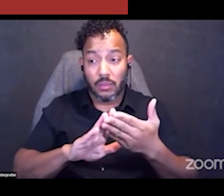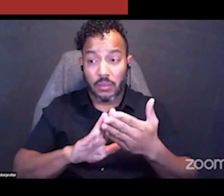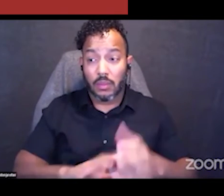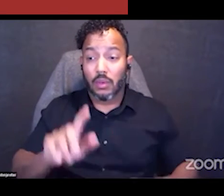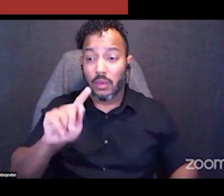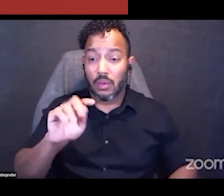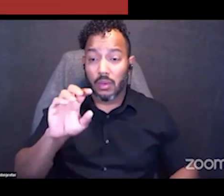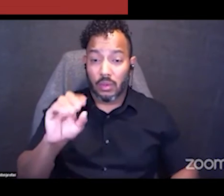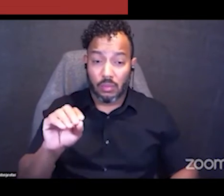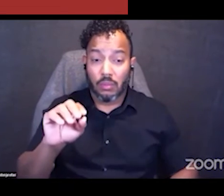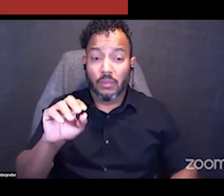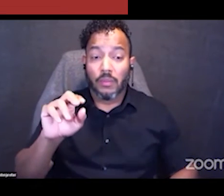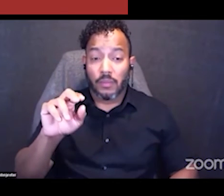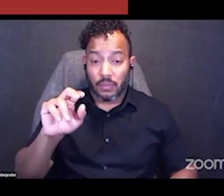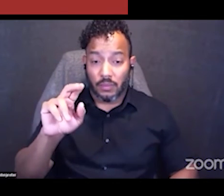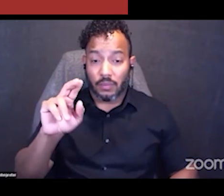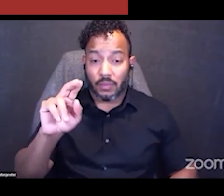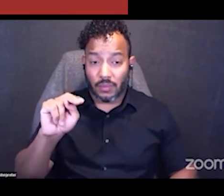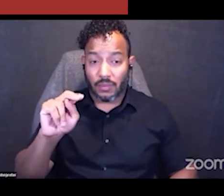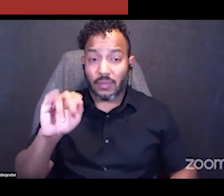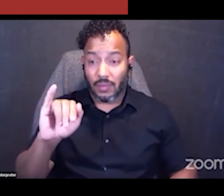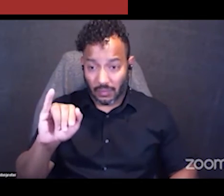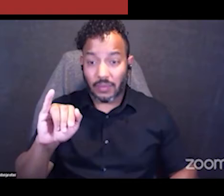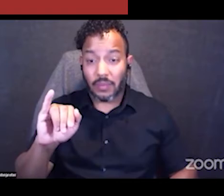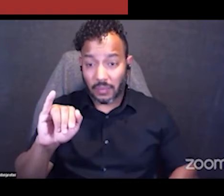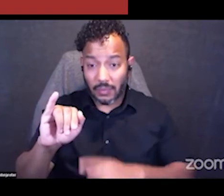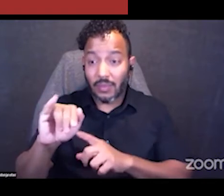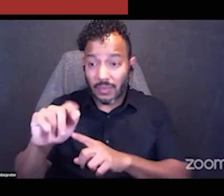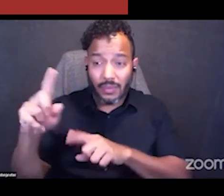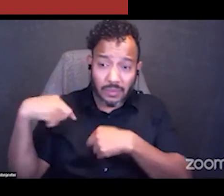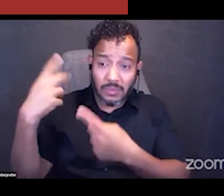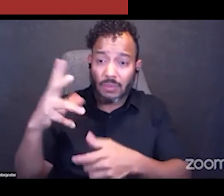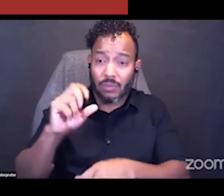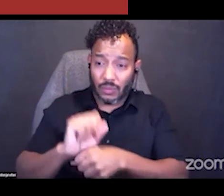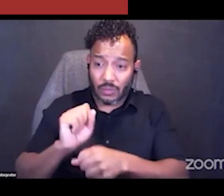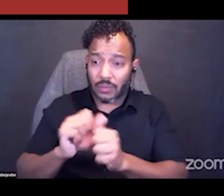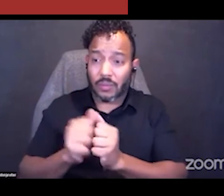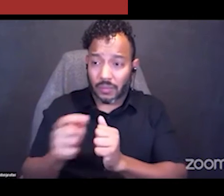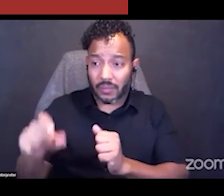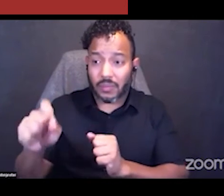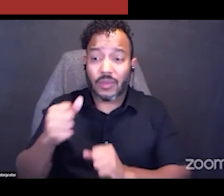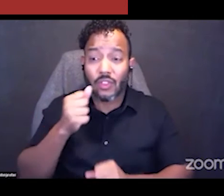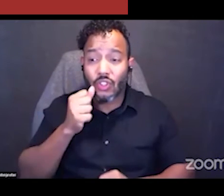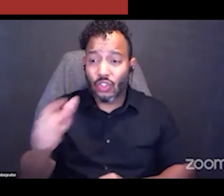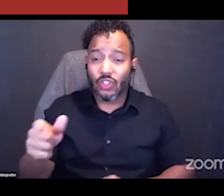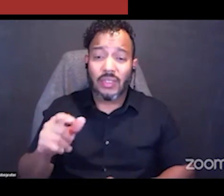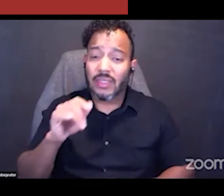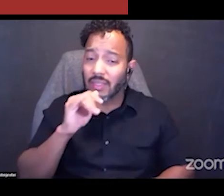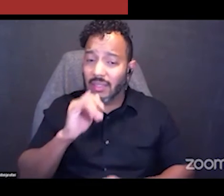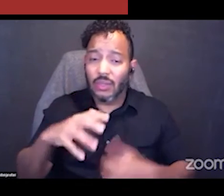I know you have worked with him, because he is an icon in our community.